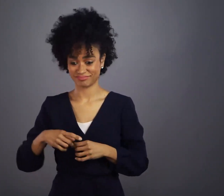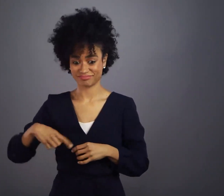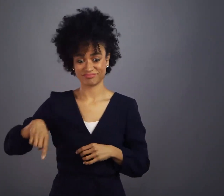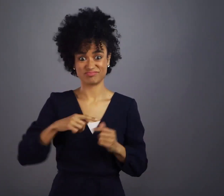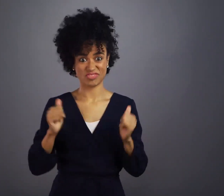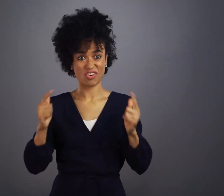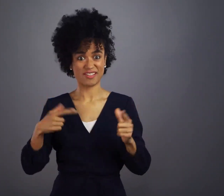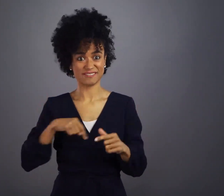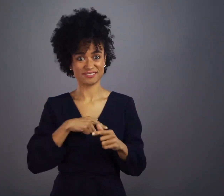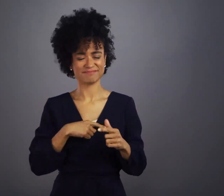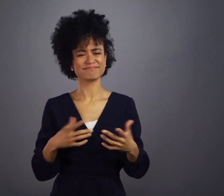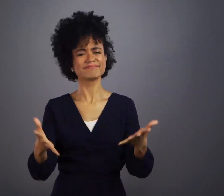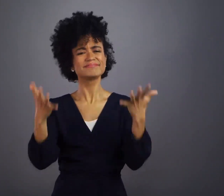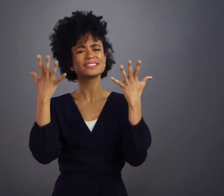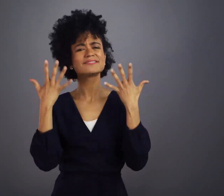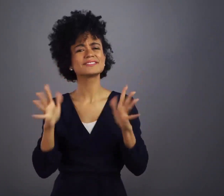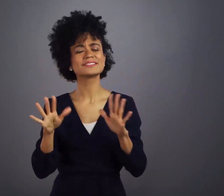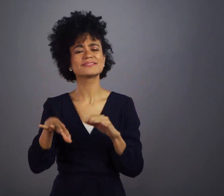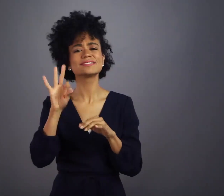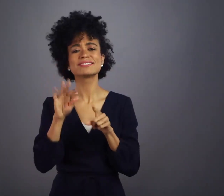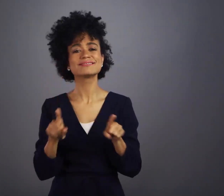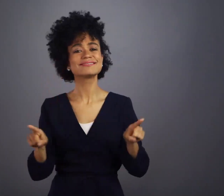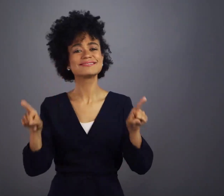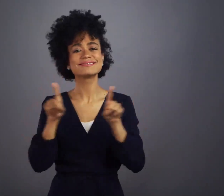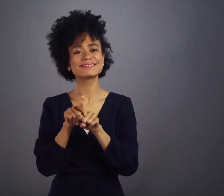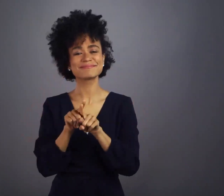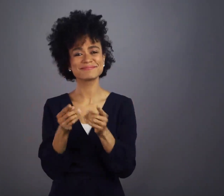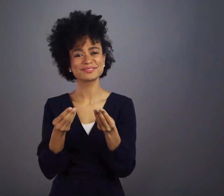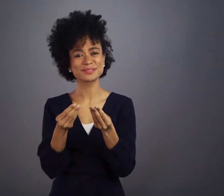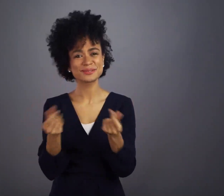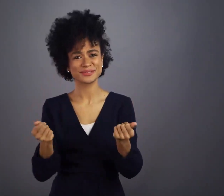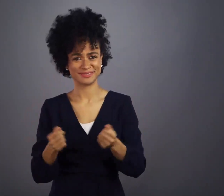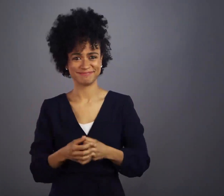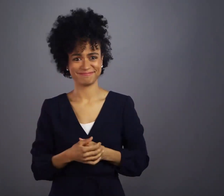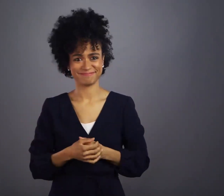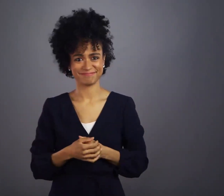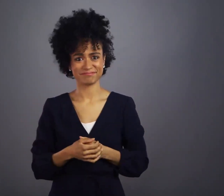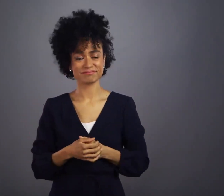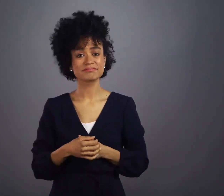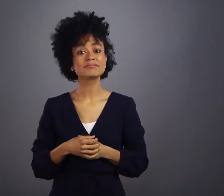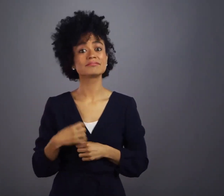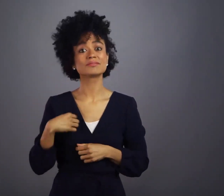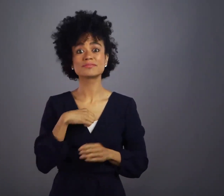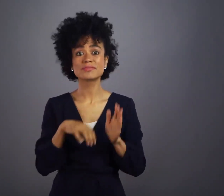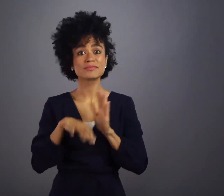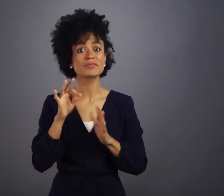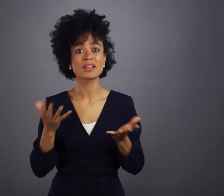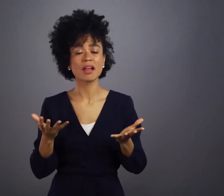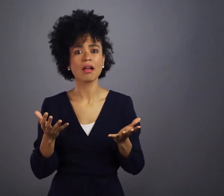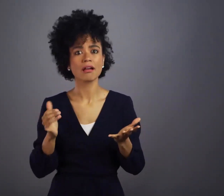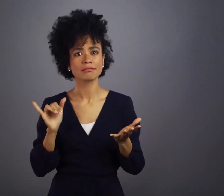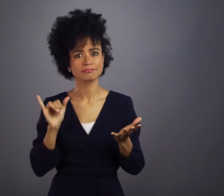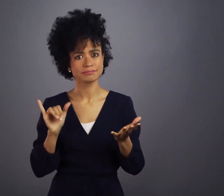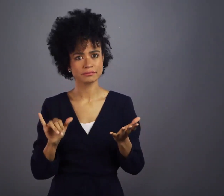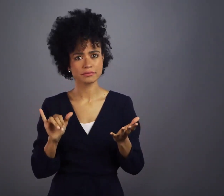The tremendous fact for every one of us is that we have discovered a common solution. We have a way out